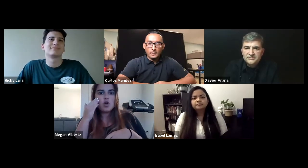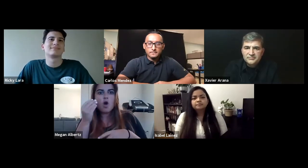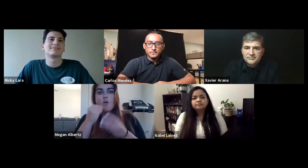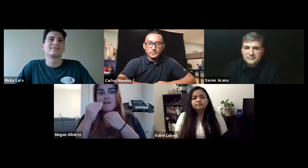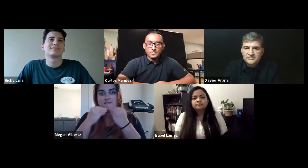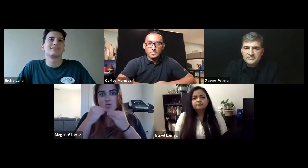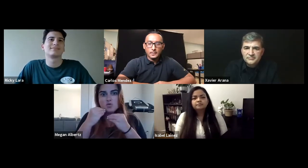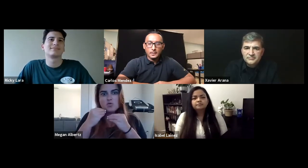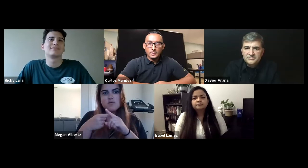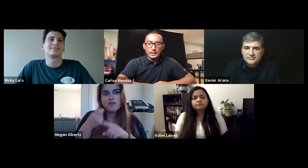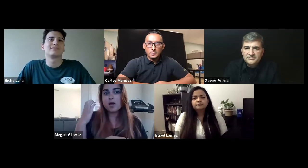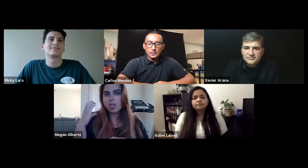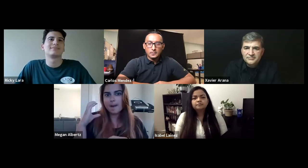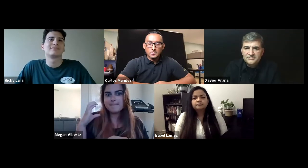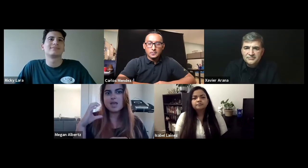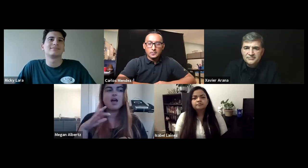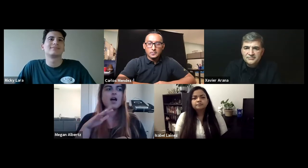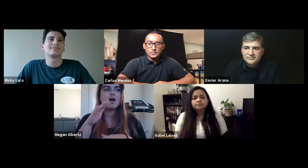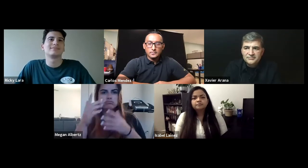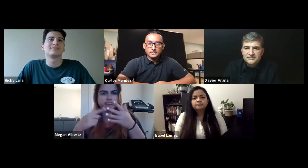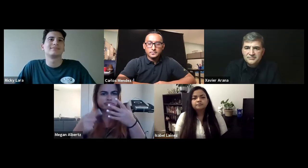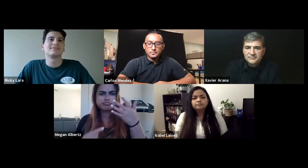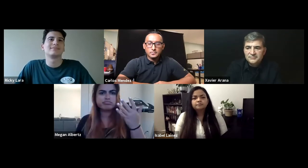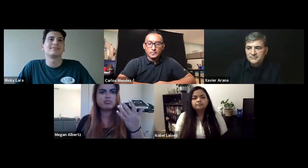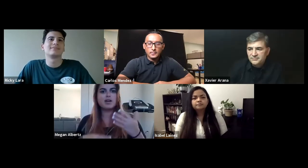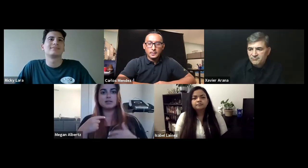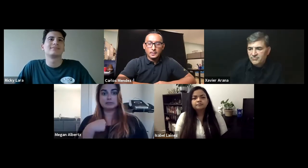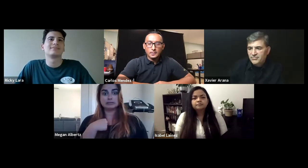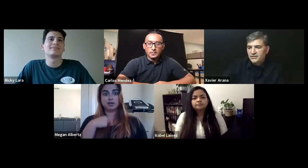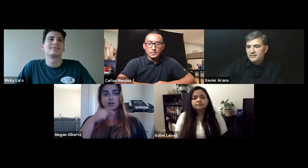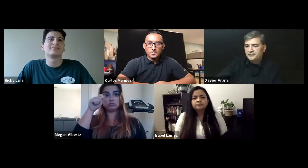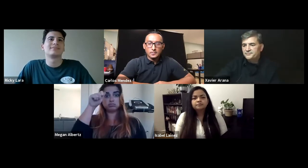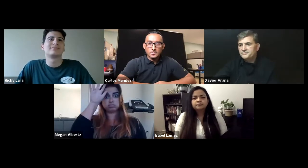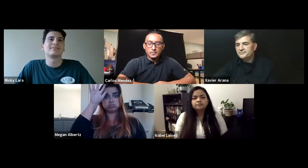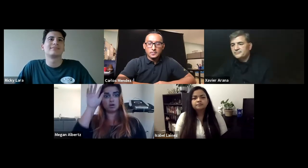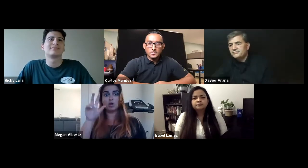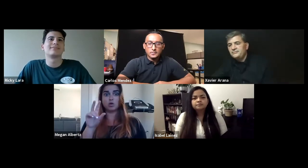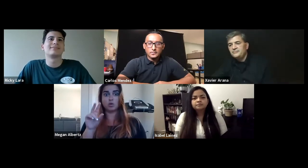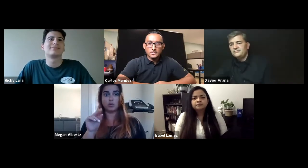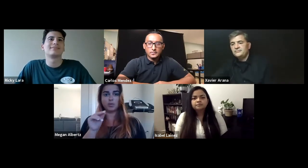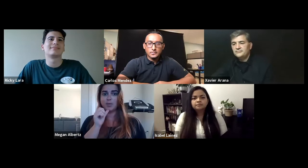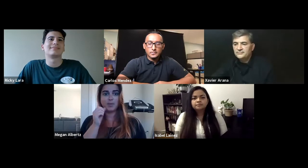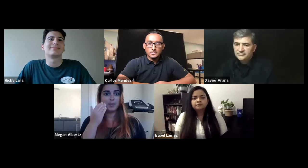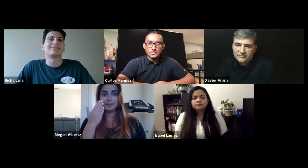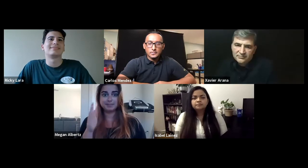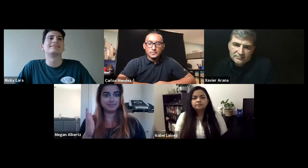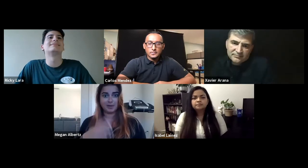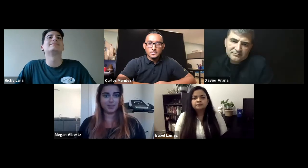like, "Do you speak Spanish? Do you know how to cook the food, Colombian food?" And all of these things, and I didn't.